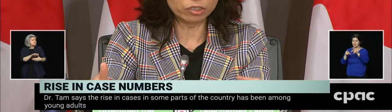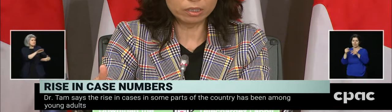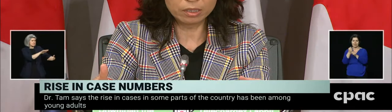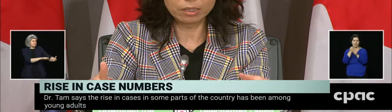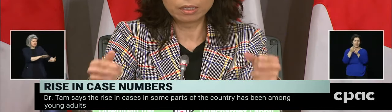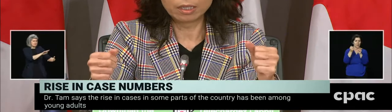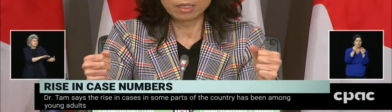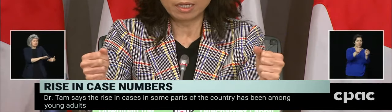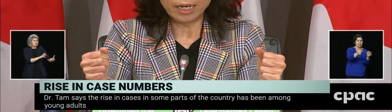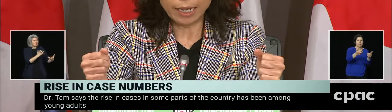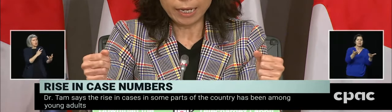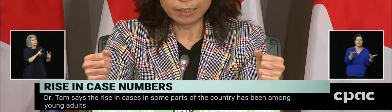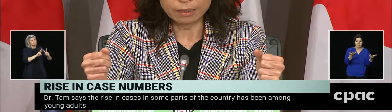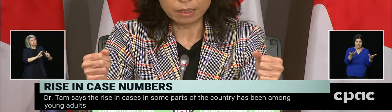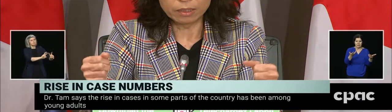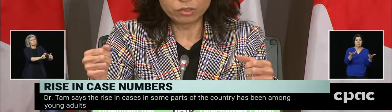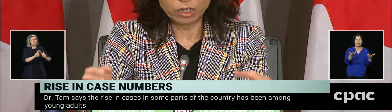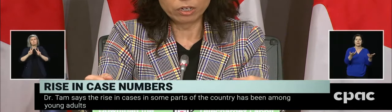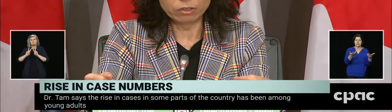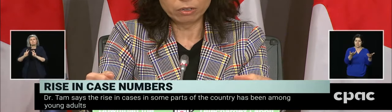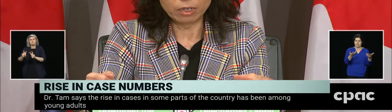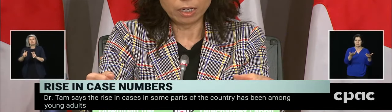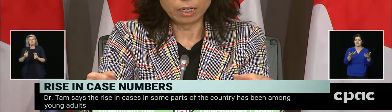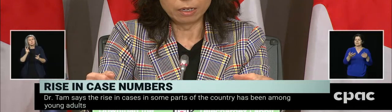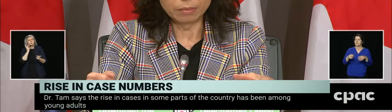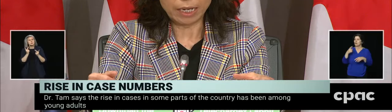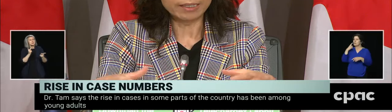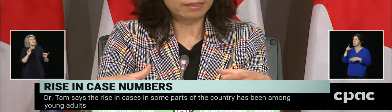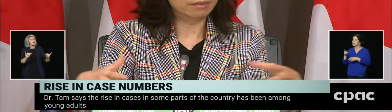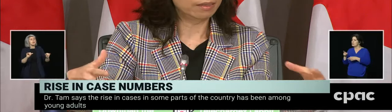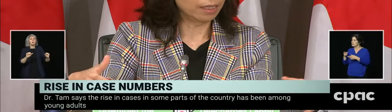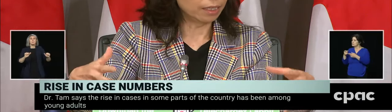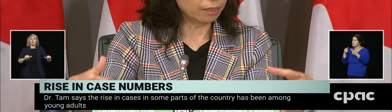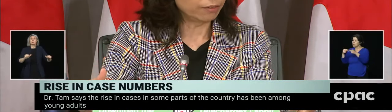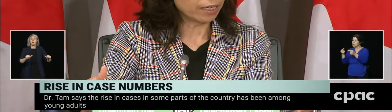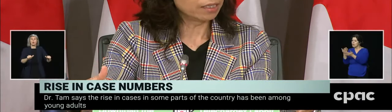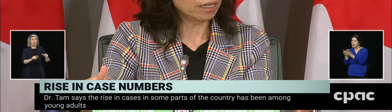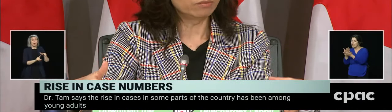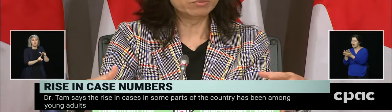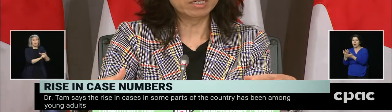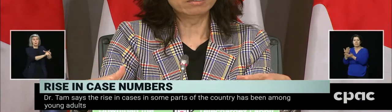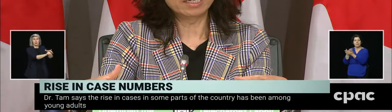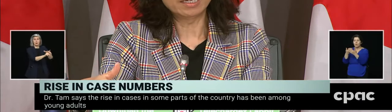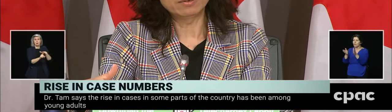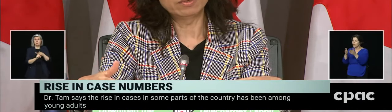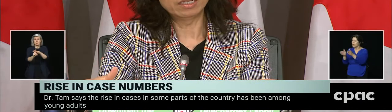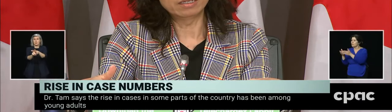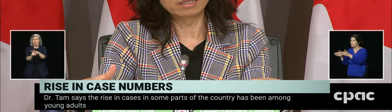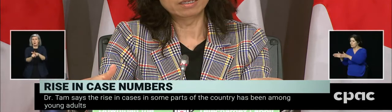AGE GROUP, THE SORT OF